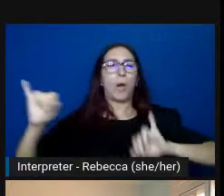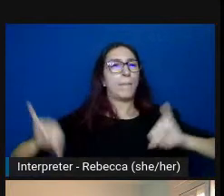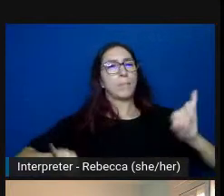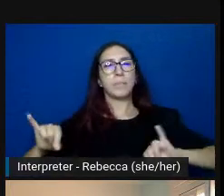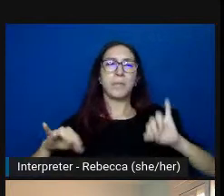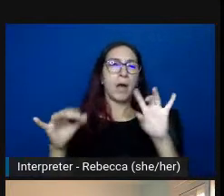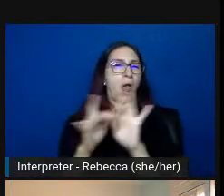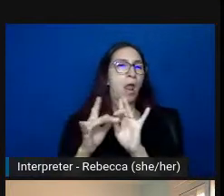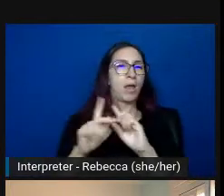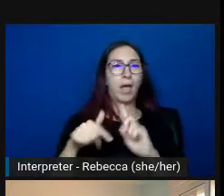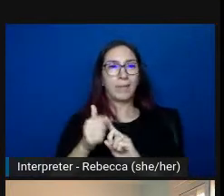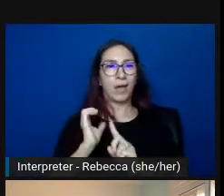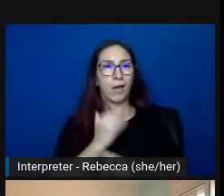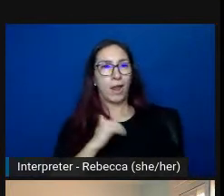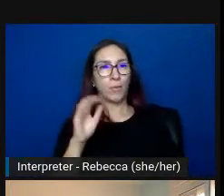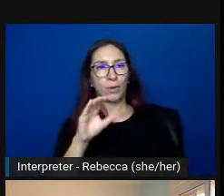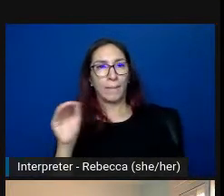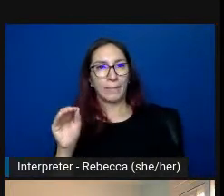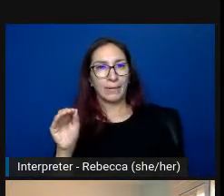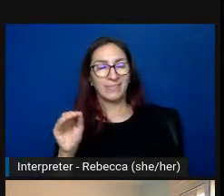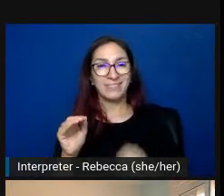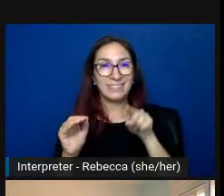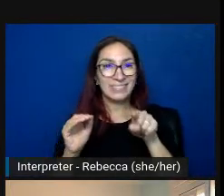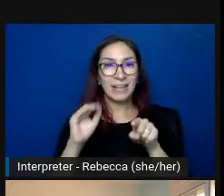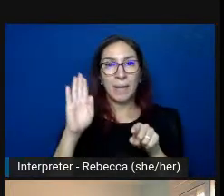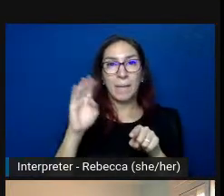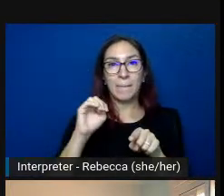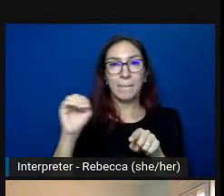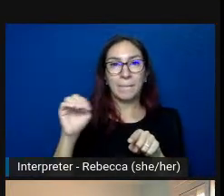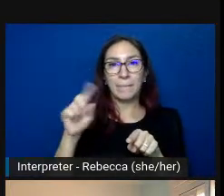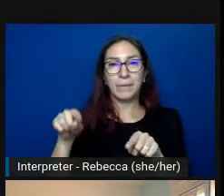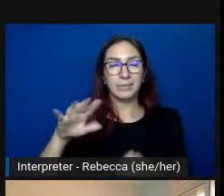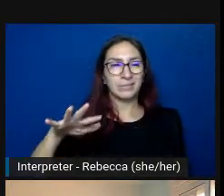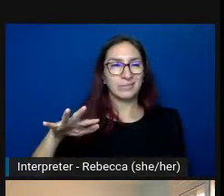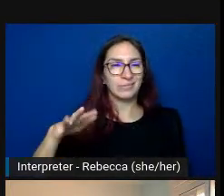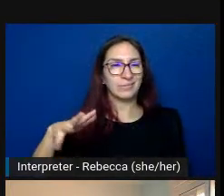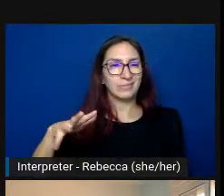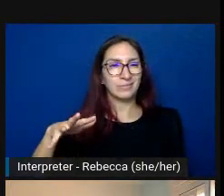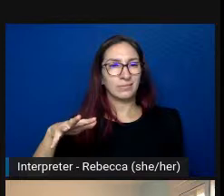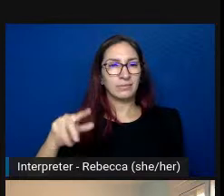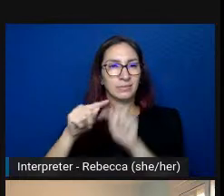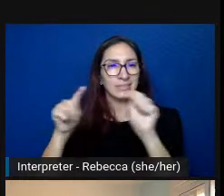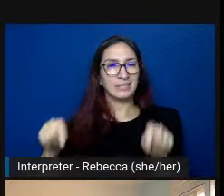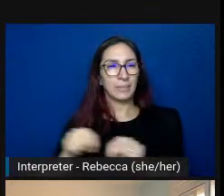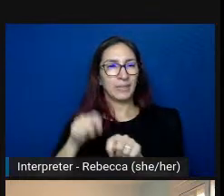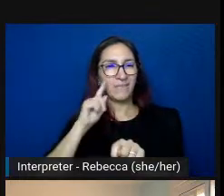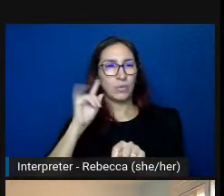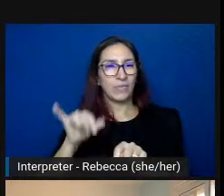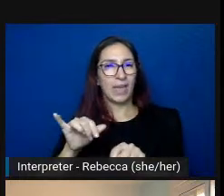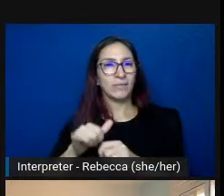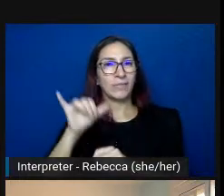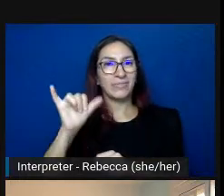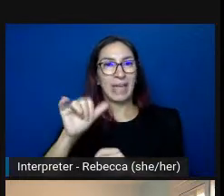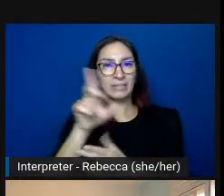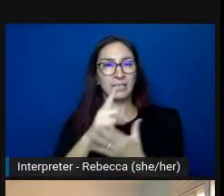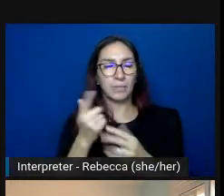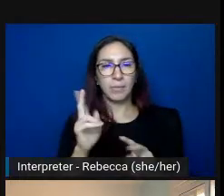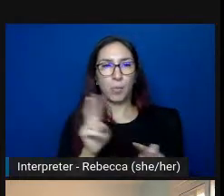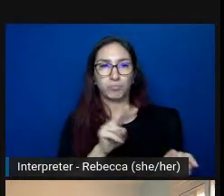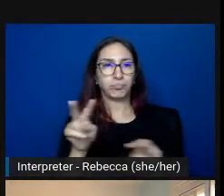where everyone wanted a corporate website that was great to sell or tell how good your company was. This was not the best